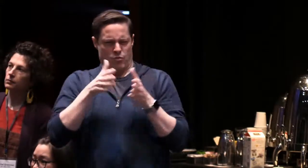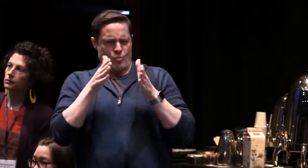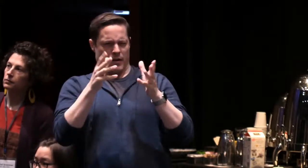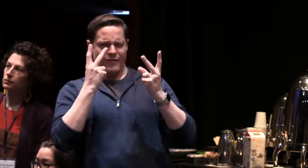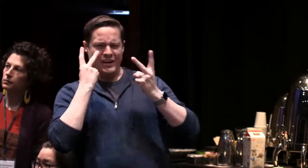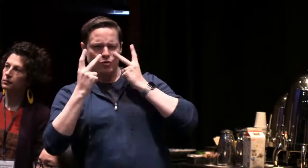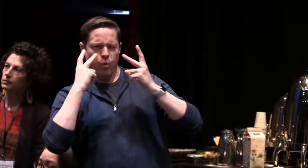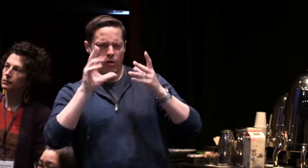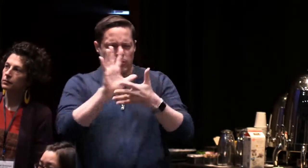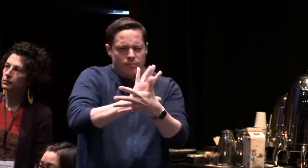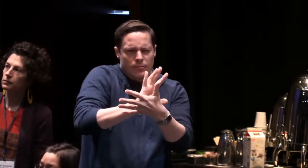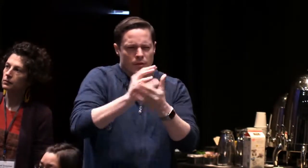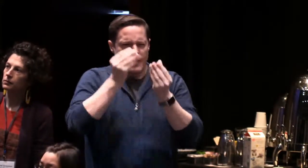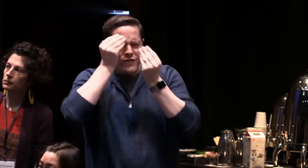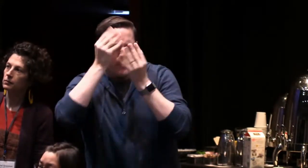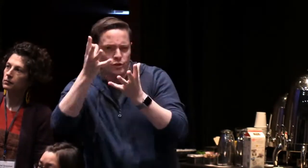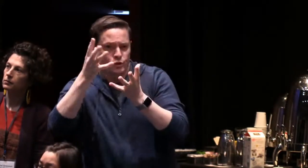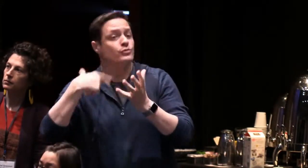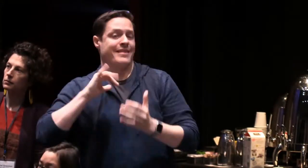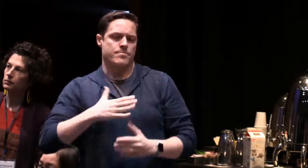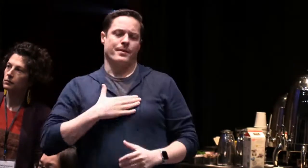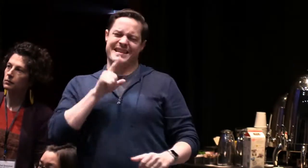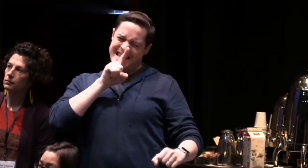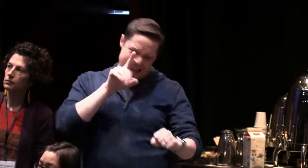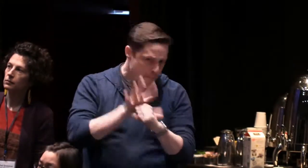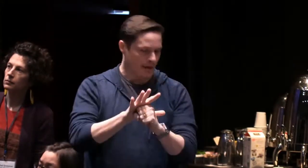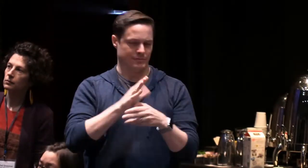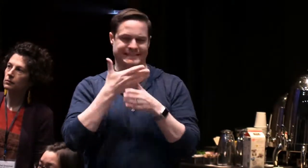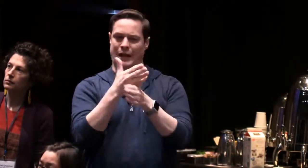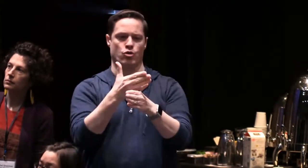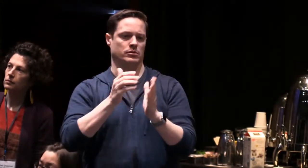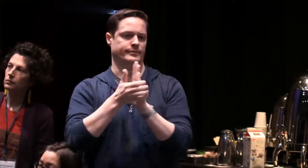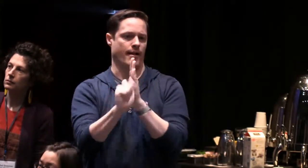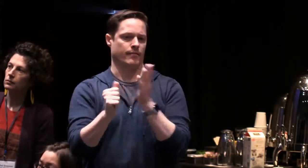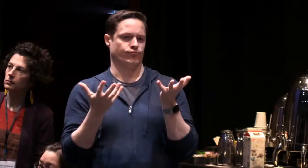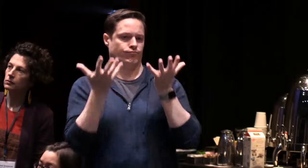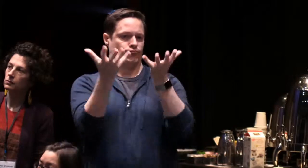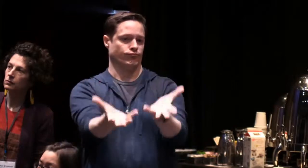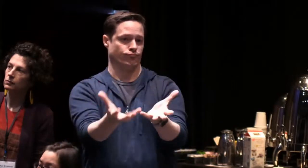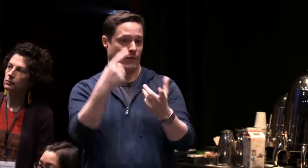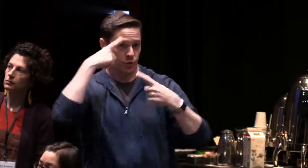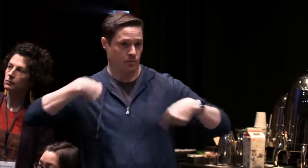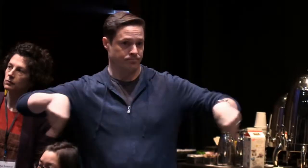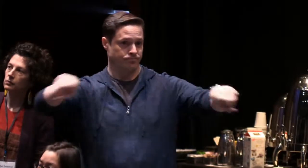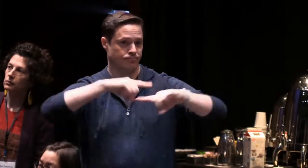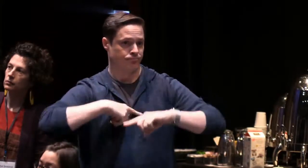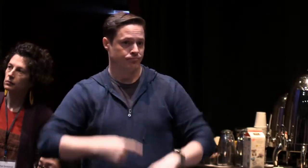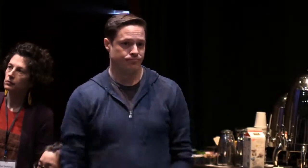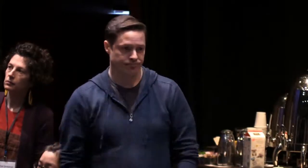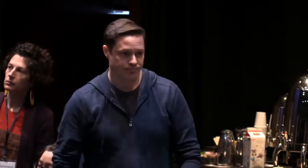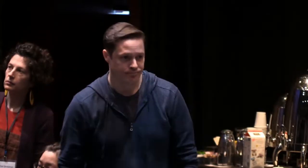a national platform to enhance visibility. That's my commitment, to share the talent, my talent,